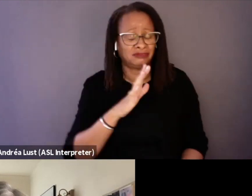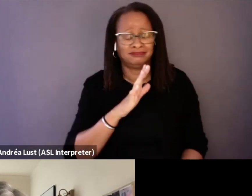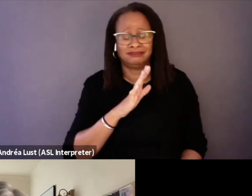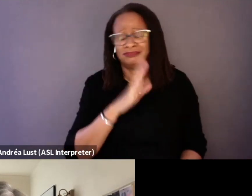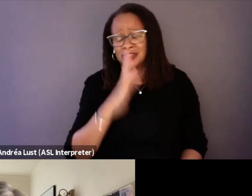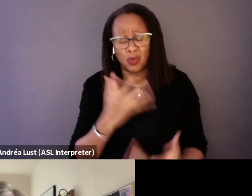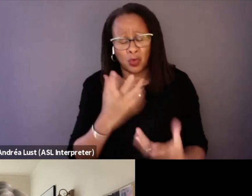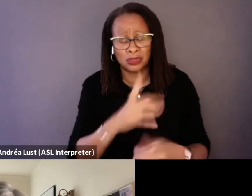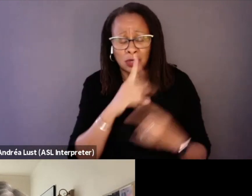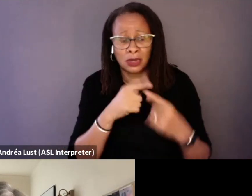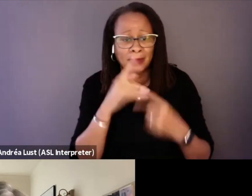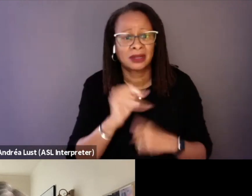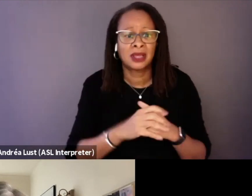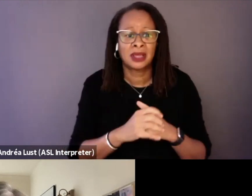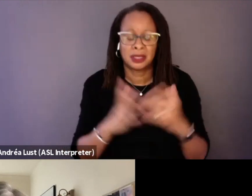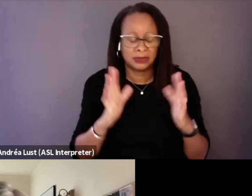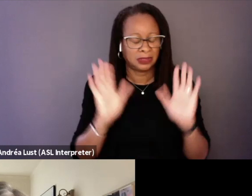He was just looking forward